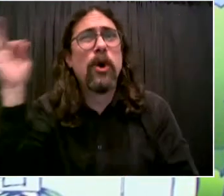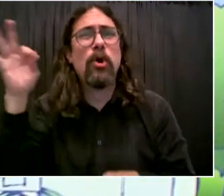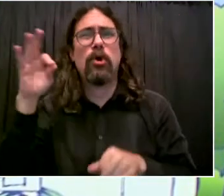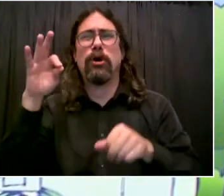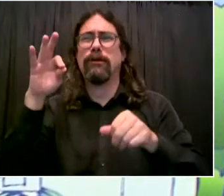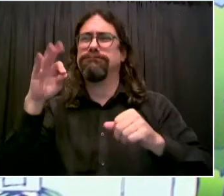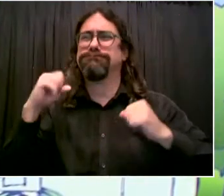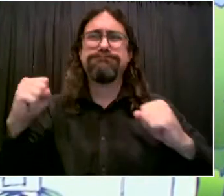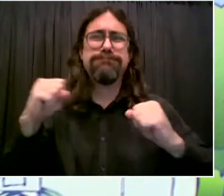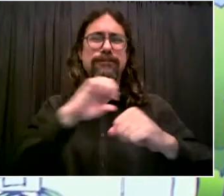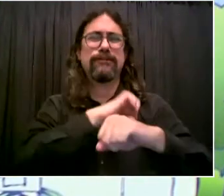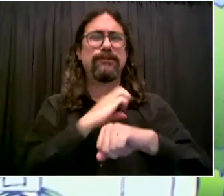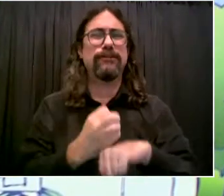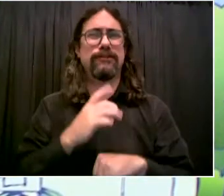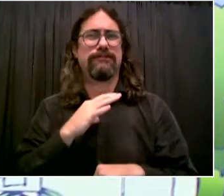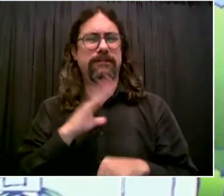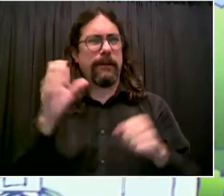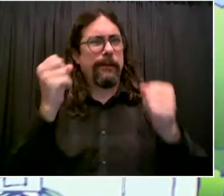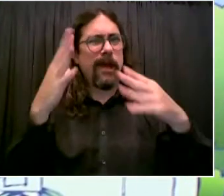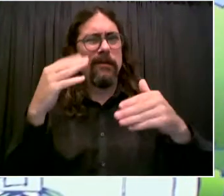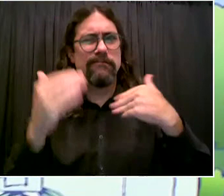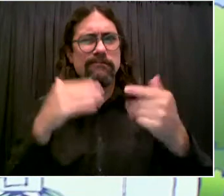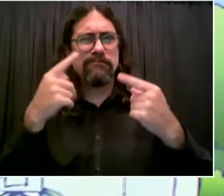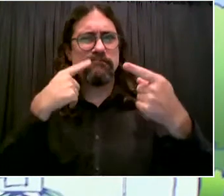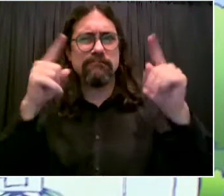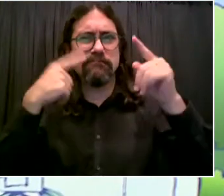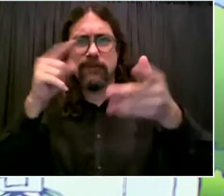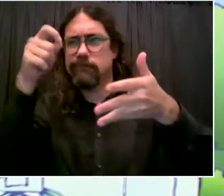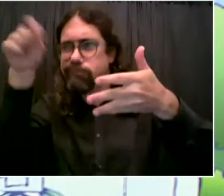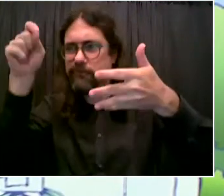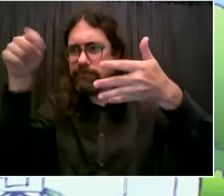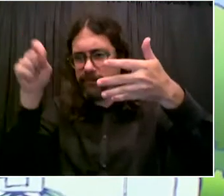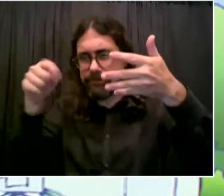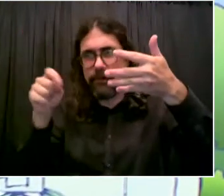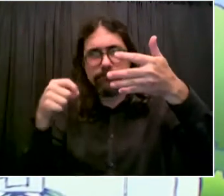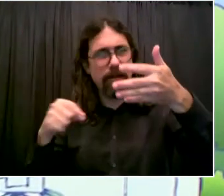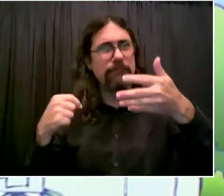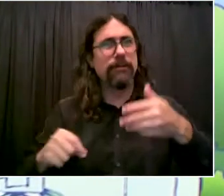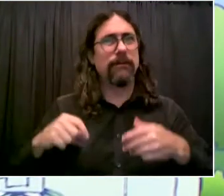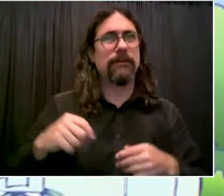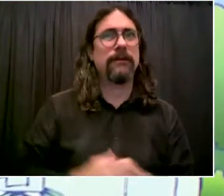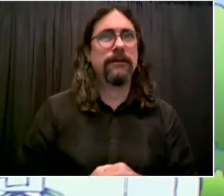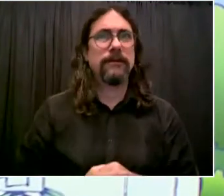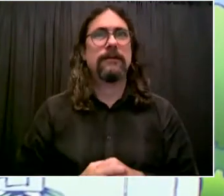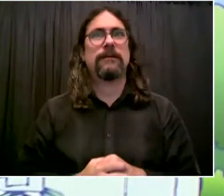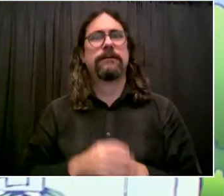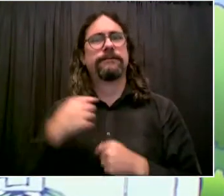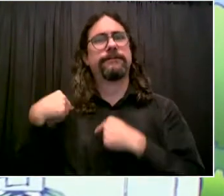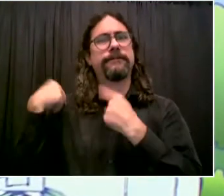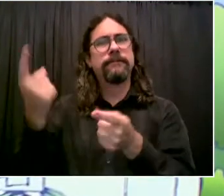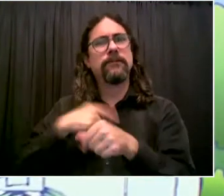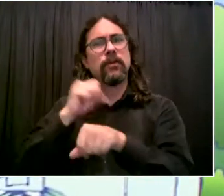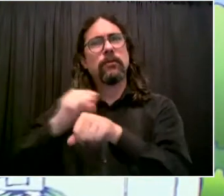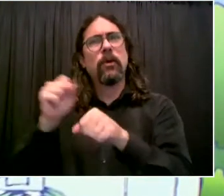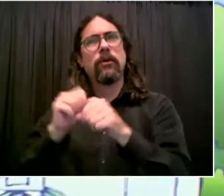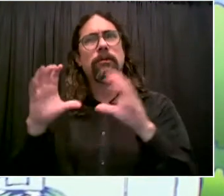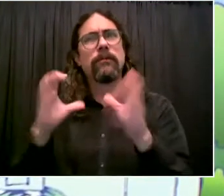A LOT HAPPENNGI AND THE REASON WHY IT'S HAPPENING IS